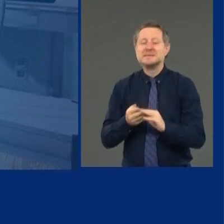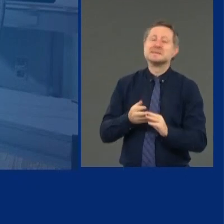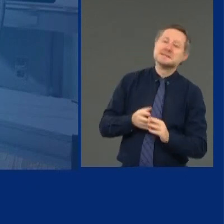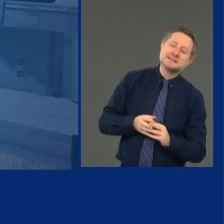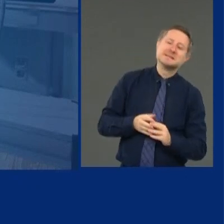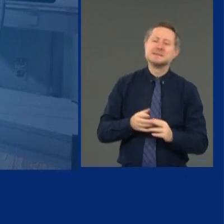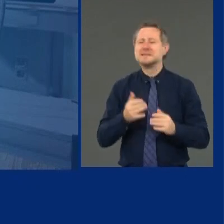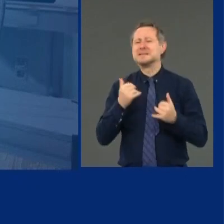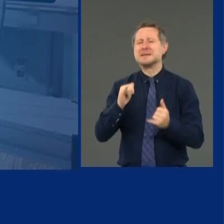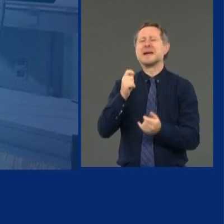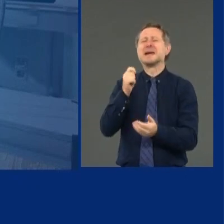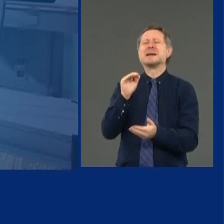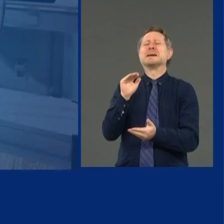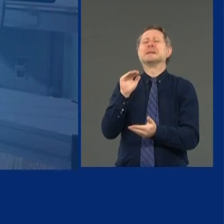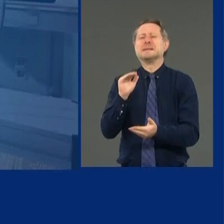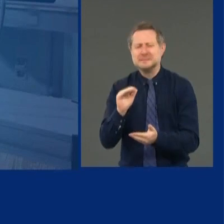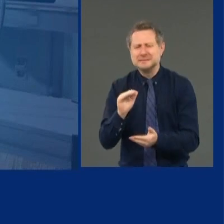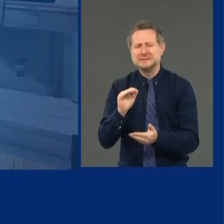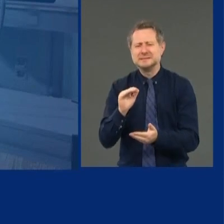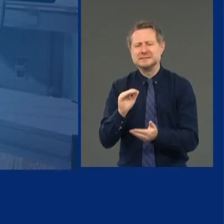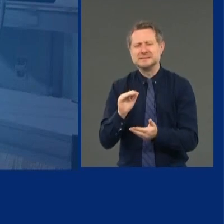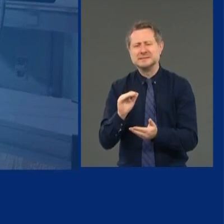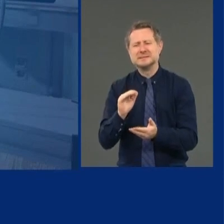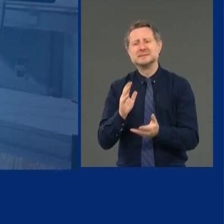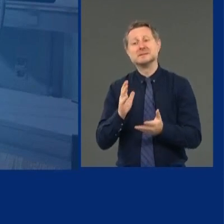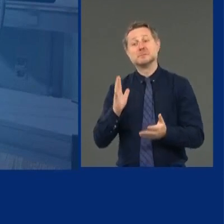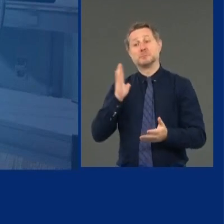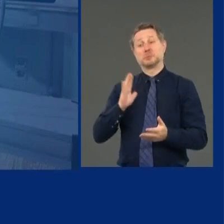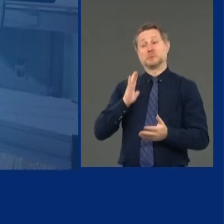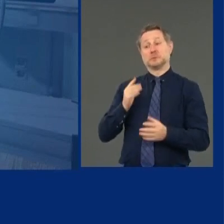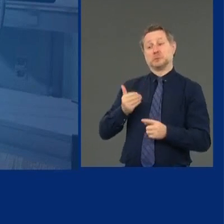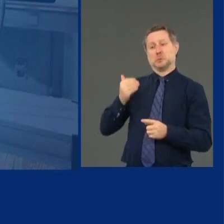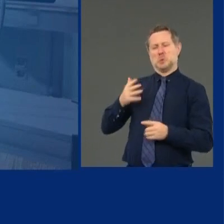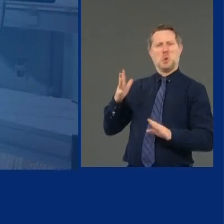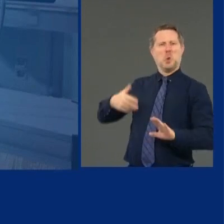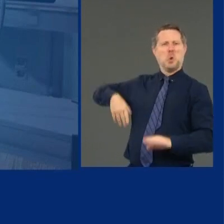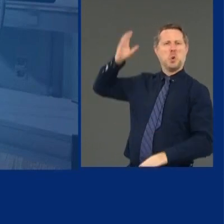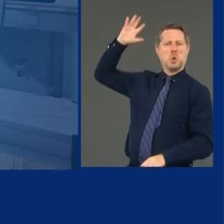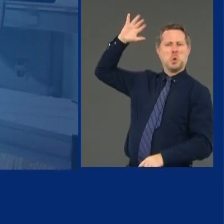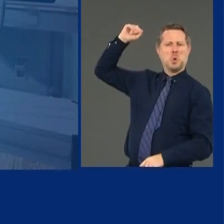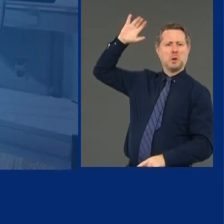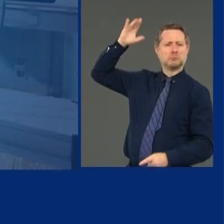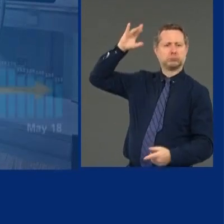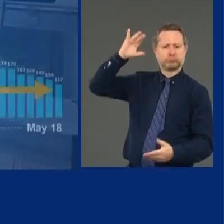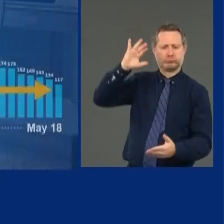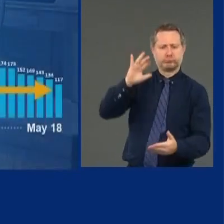SO THAT'S REALLY GOOD NEWS. THE NUMBER OF DEATHS, AGAIN ON A RELATIVE SCALE THE NUMBER IS DOWN.